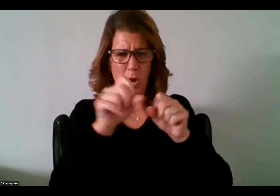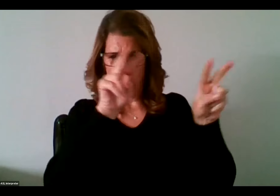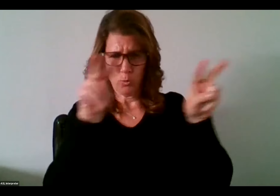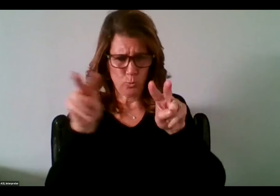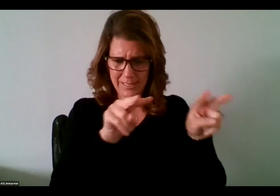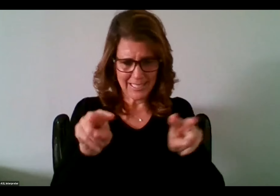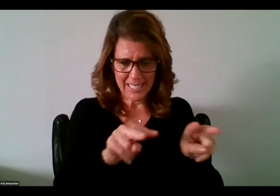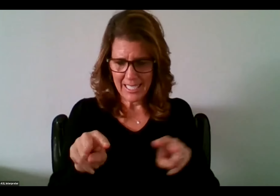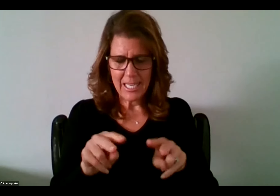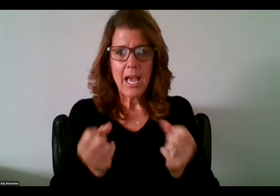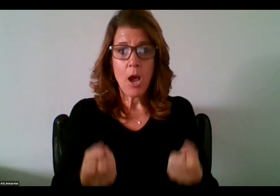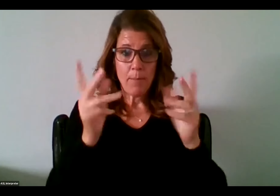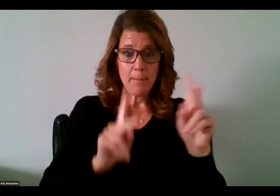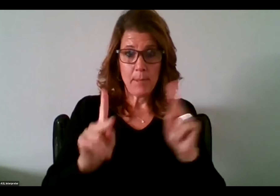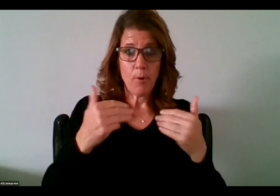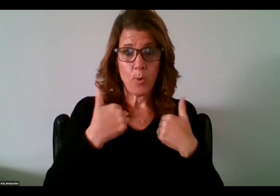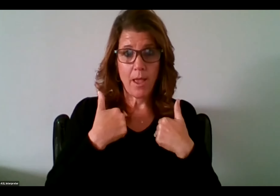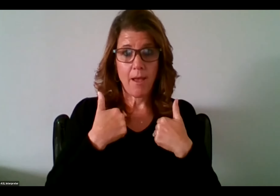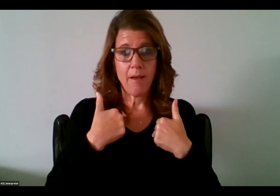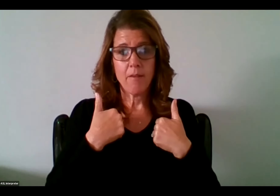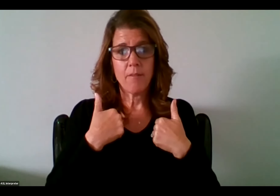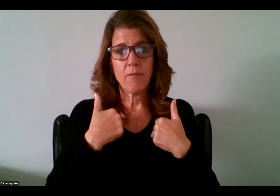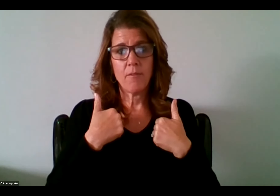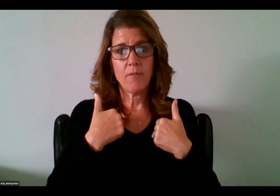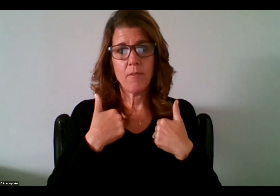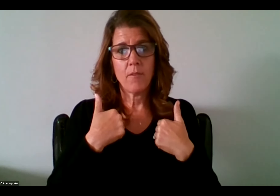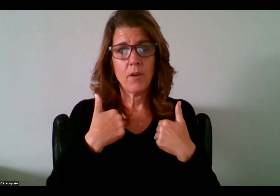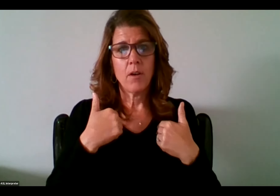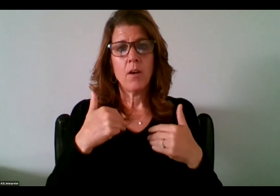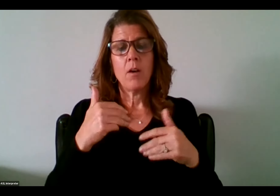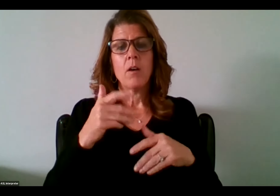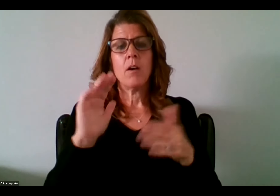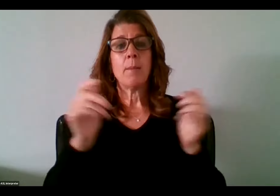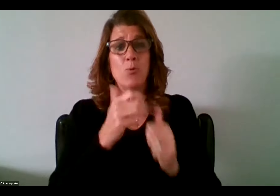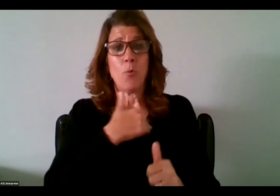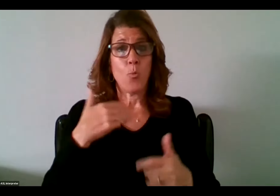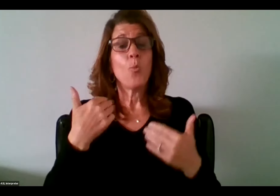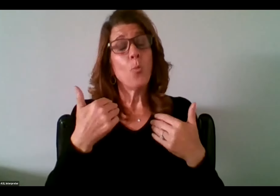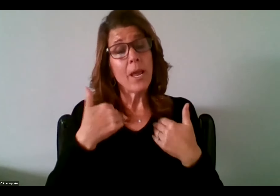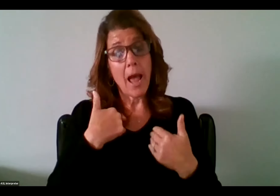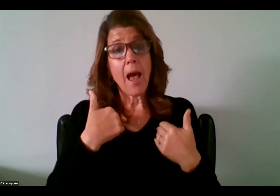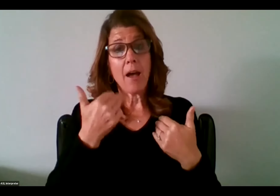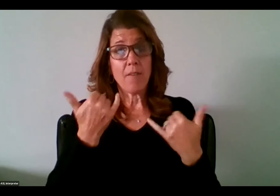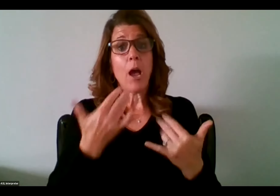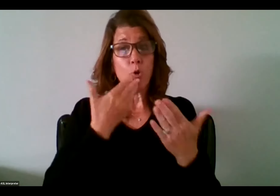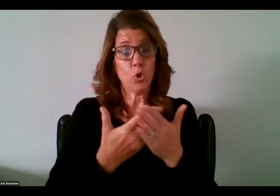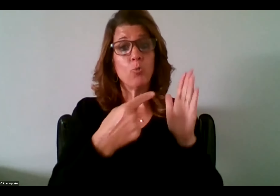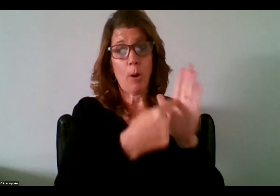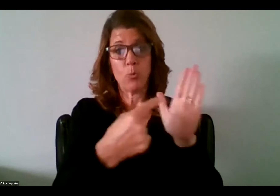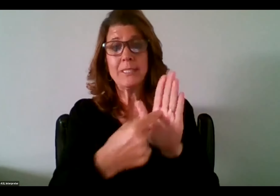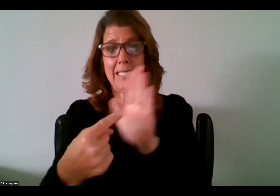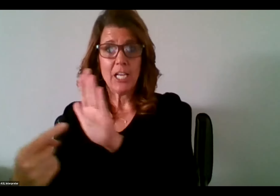have as compared to the membership, and we really do have good representation right now,